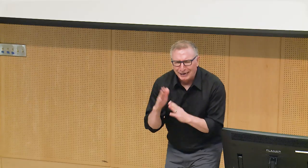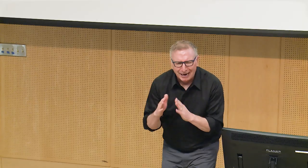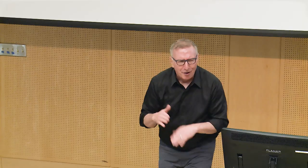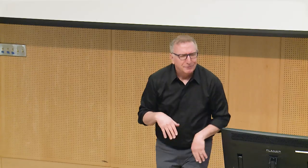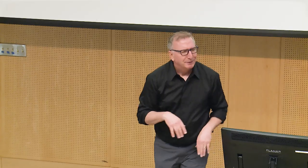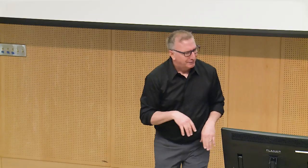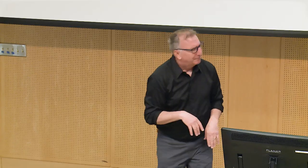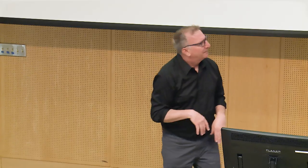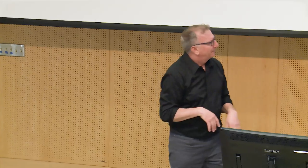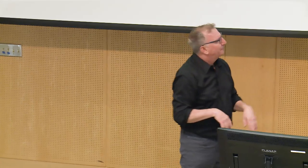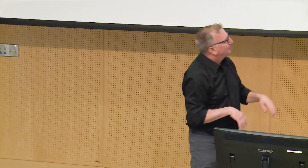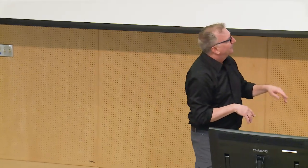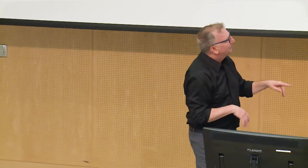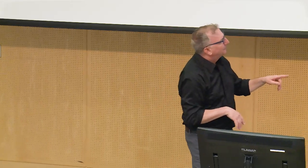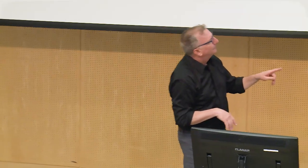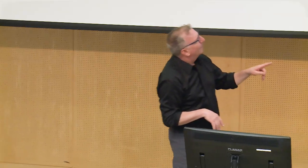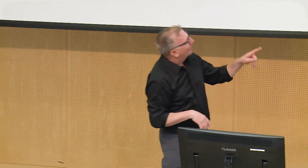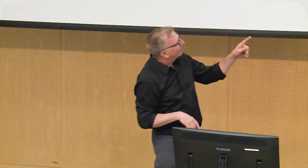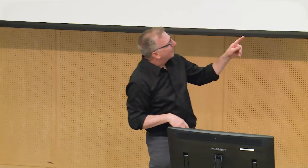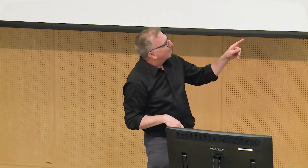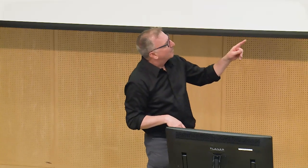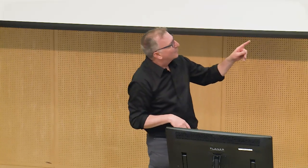You might be wondering why I chose the name Treehouse.